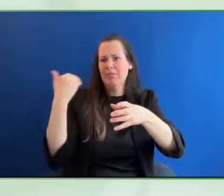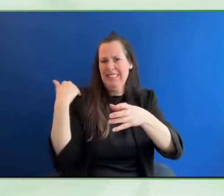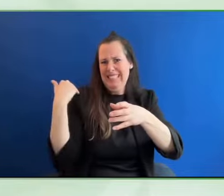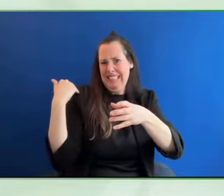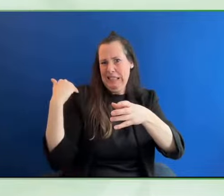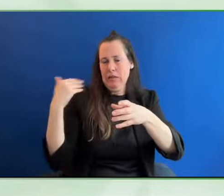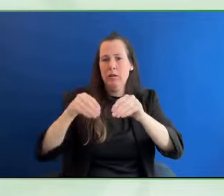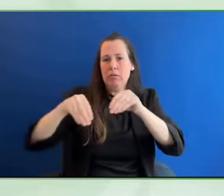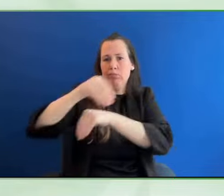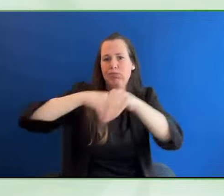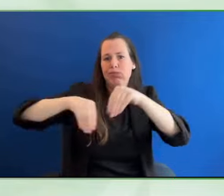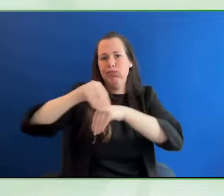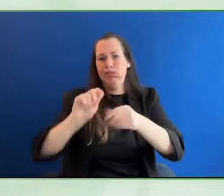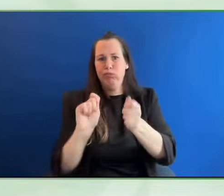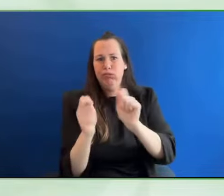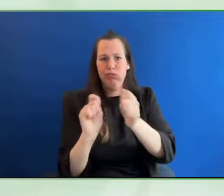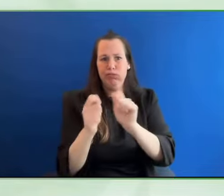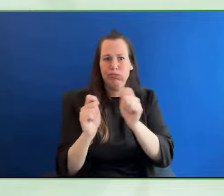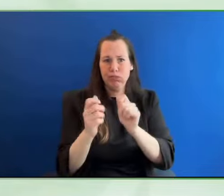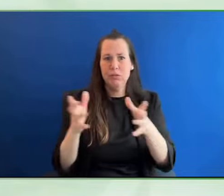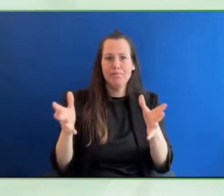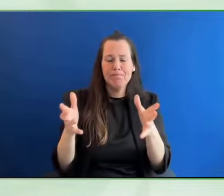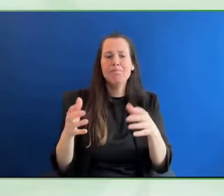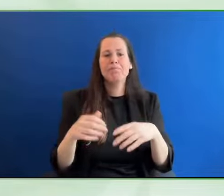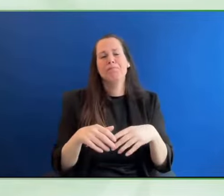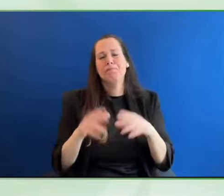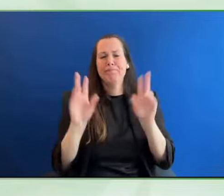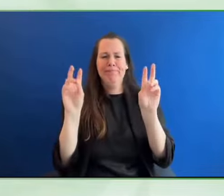There is a fantastic channel I'm part of about your divergence.